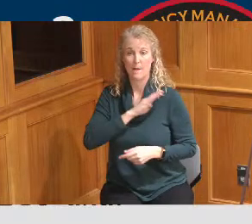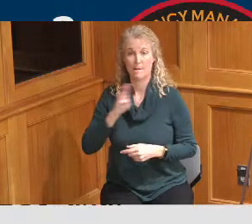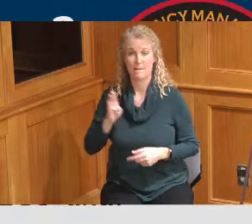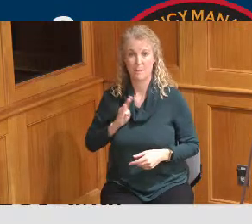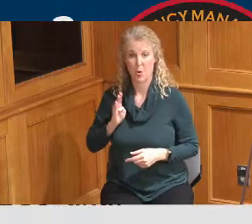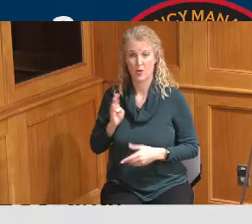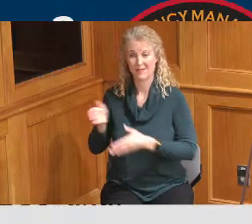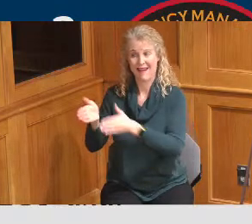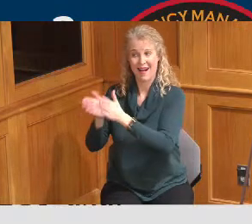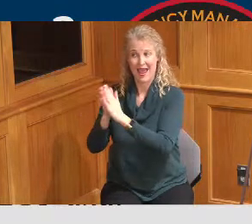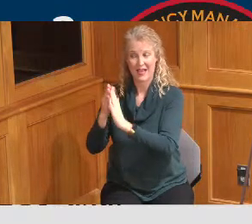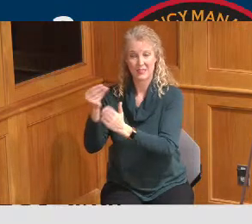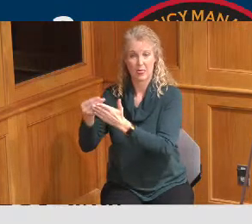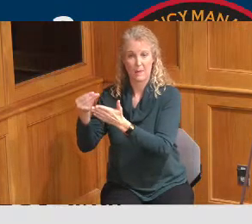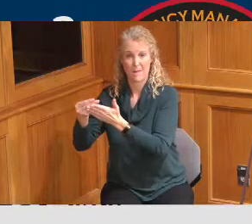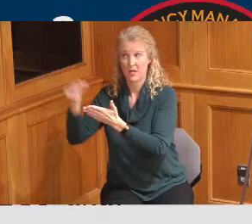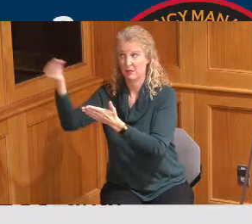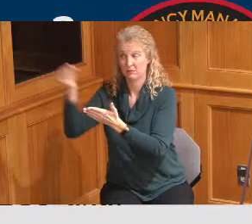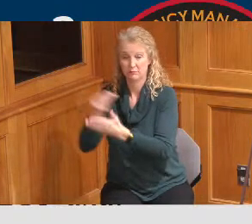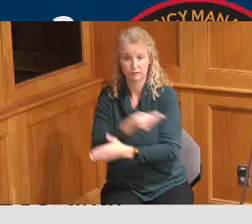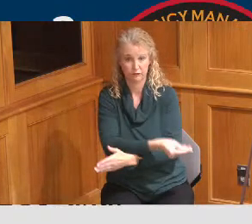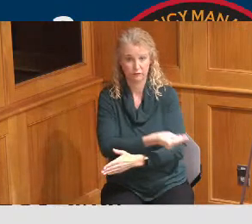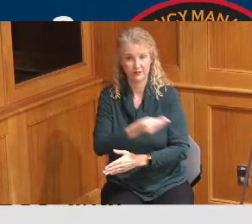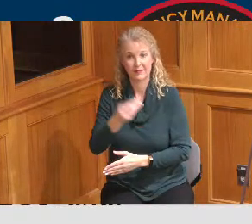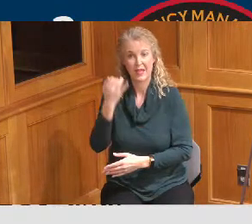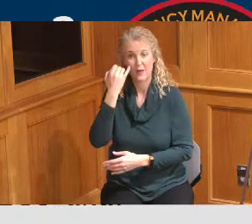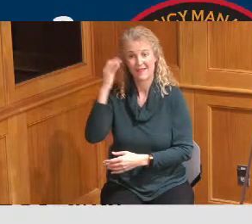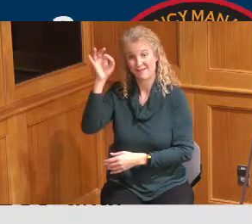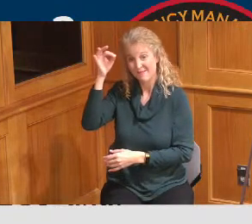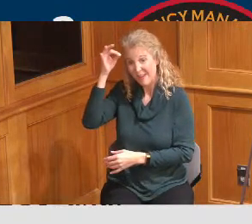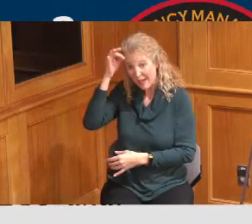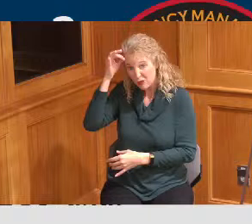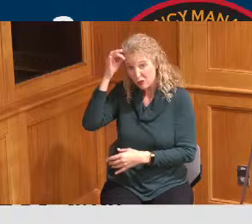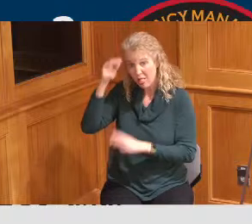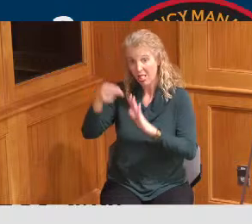money to help and then if we get a federal then we start working with FEMA so that's how that system